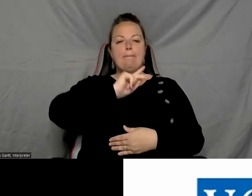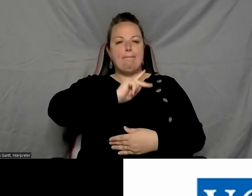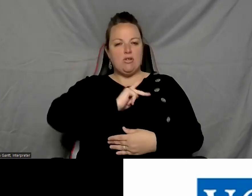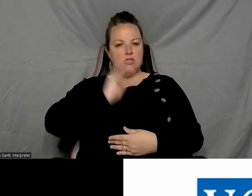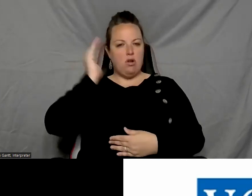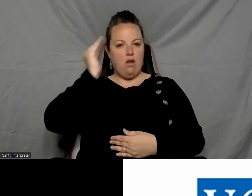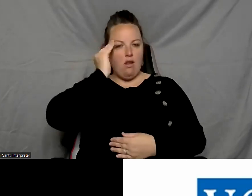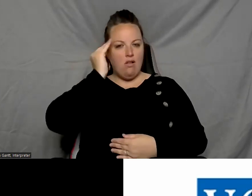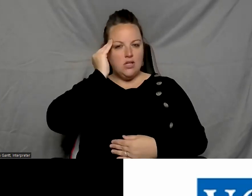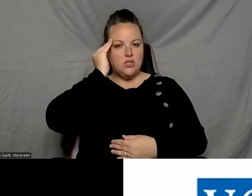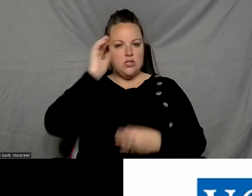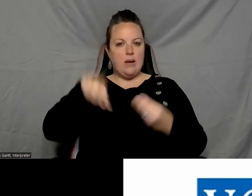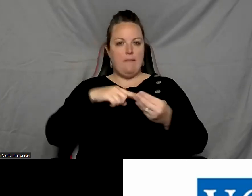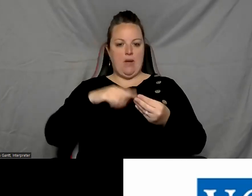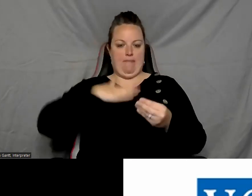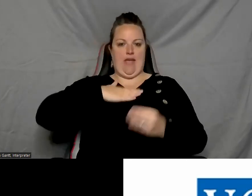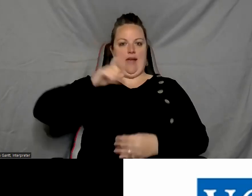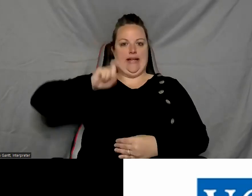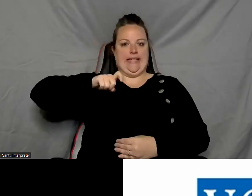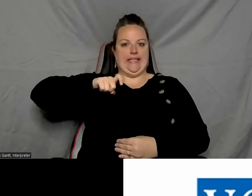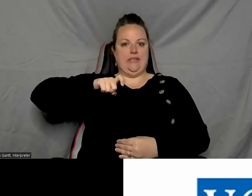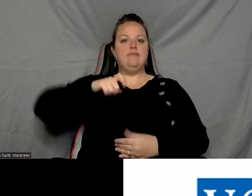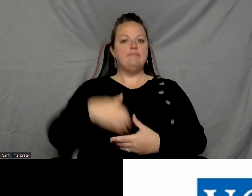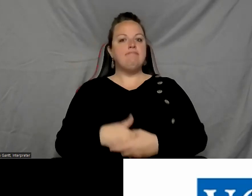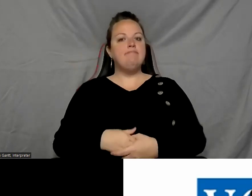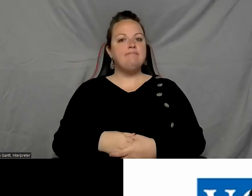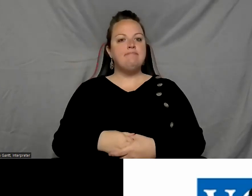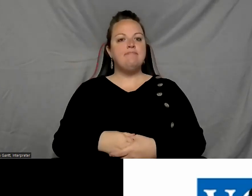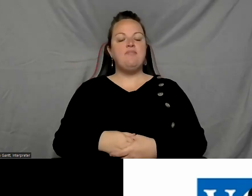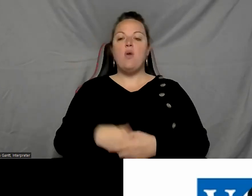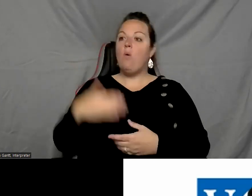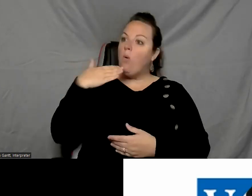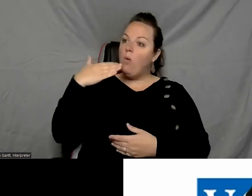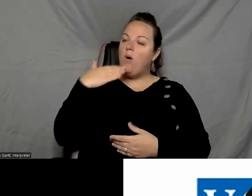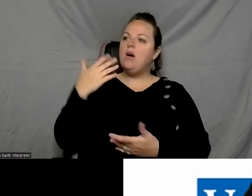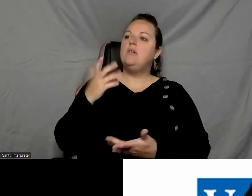for what I needed at the time. >> Thank you. So what Lexia is advocating